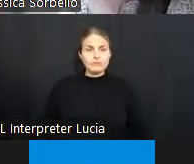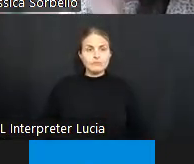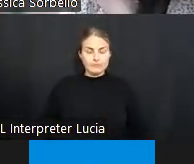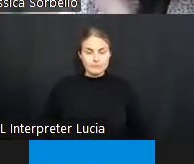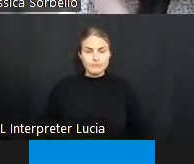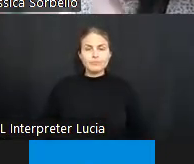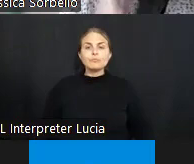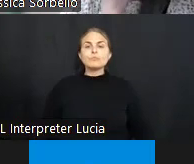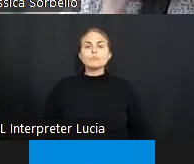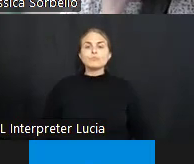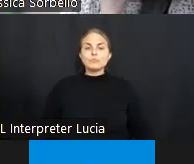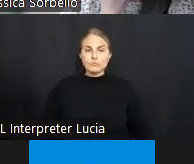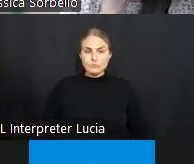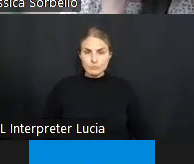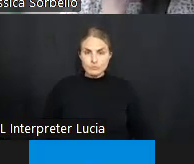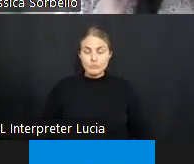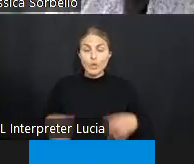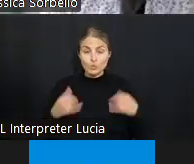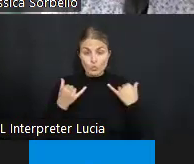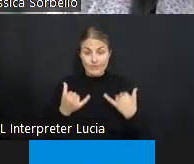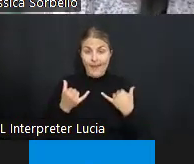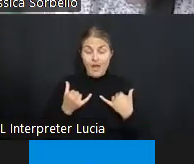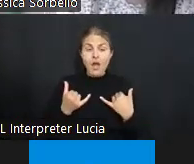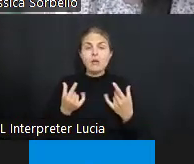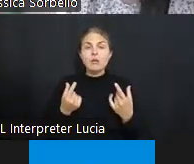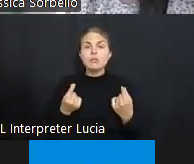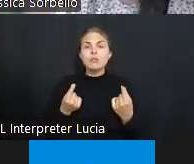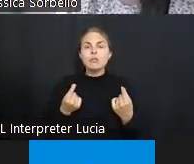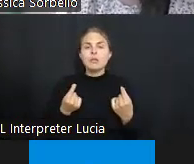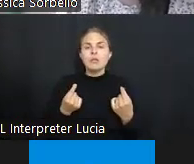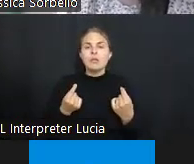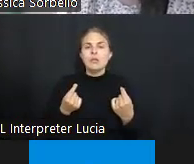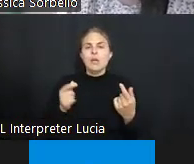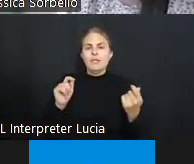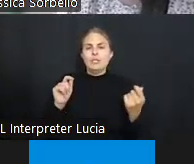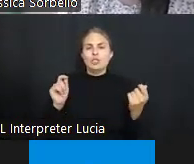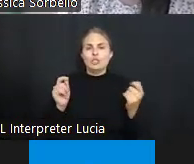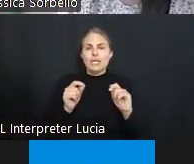the screen I'm sharing. I do want to, you know, kind of